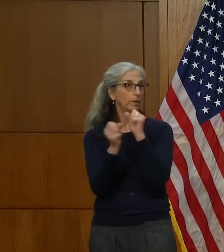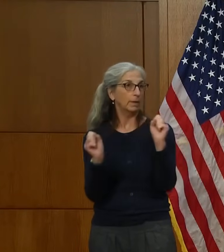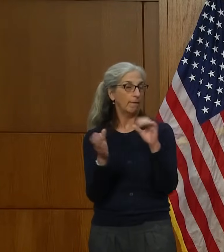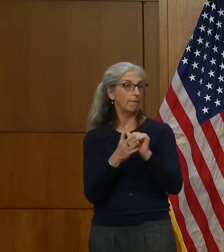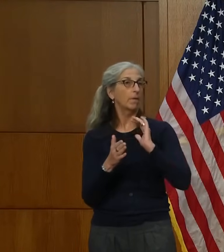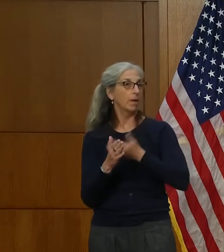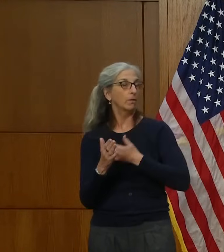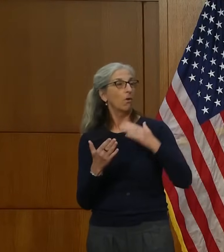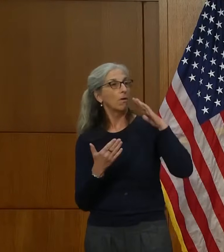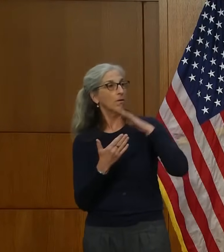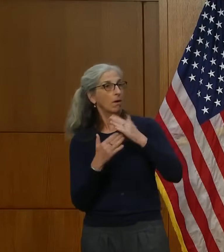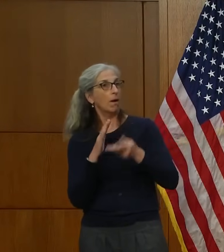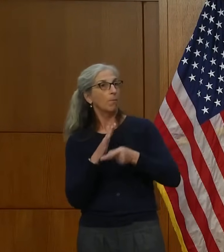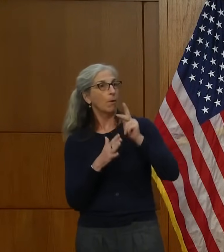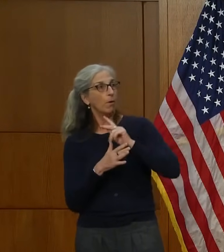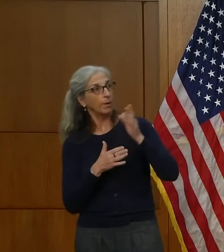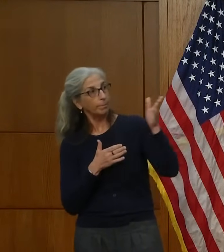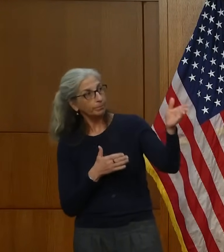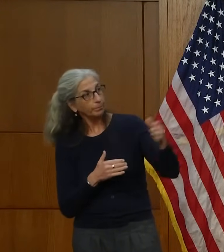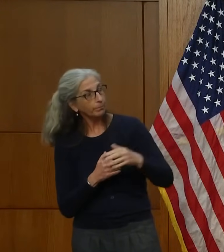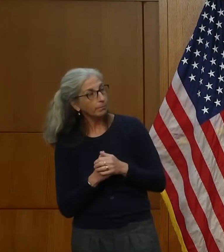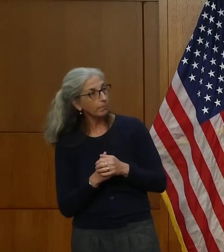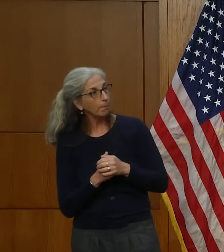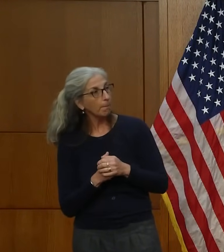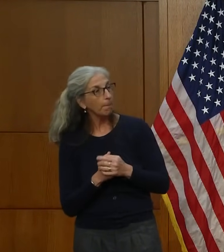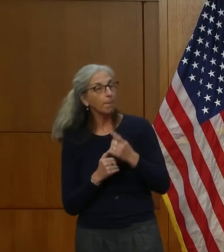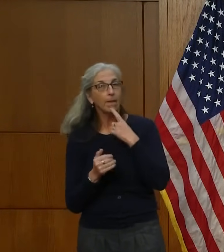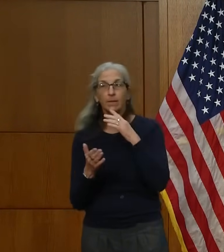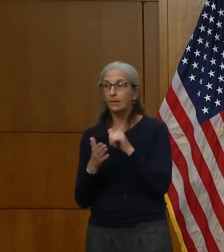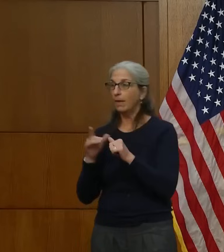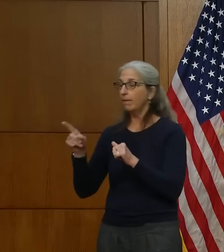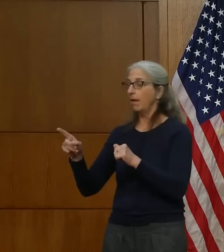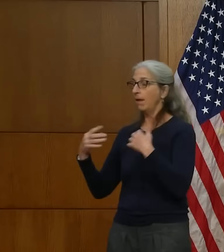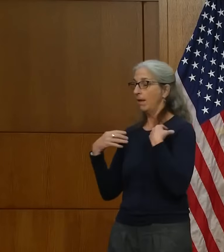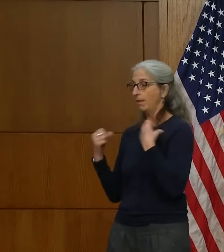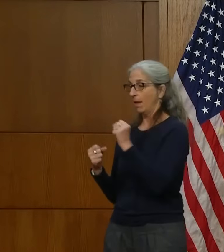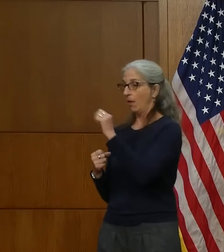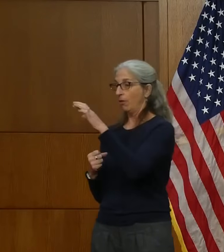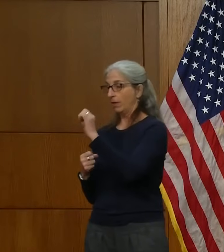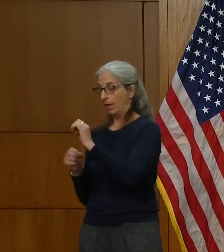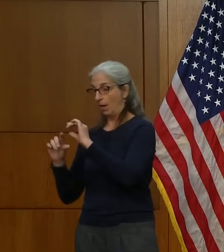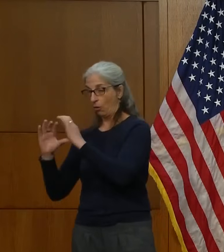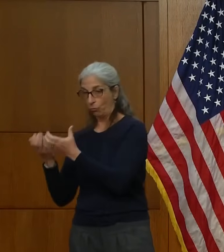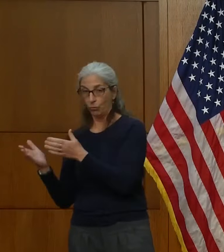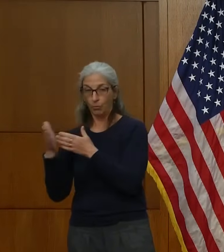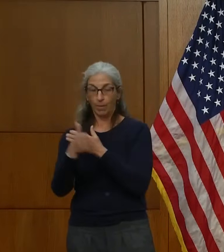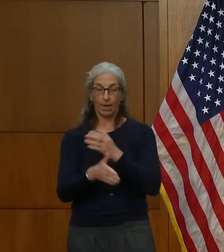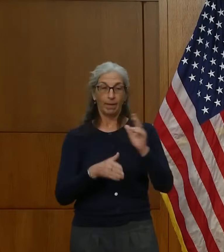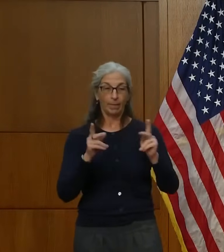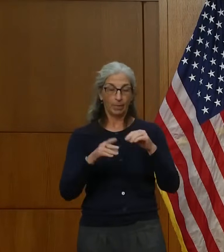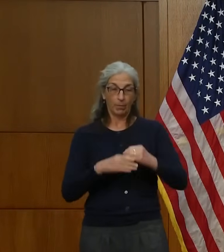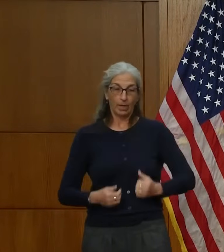OUR TOP PRIORITY IS. GOVERNOR.